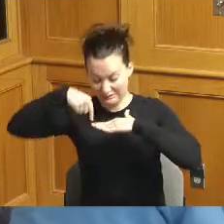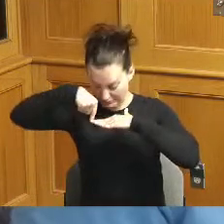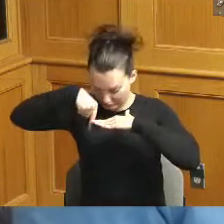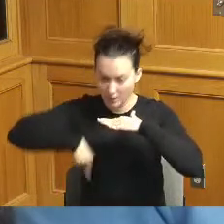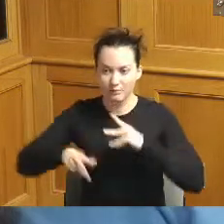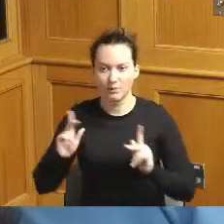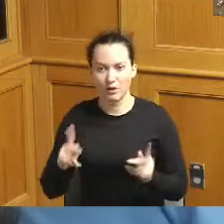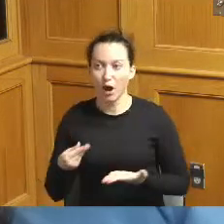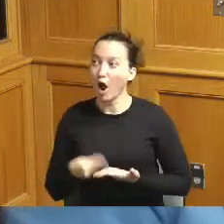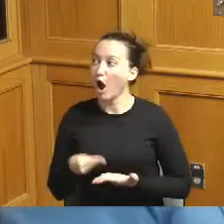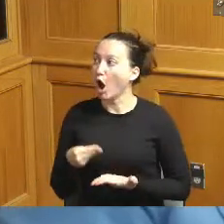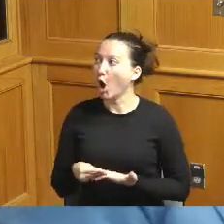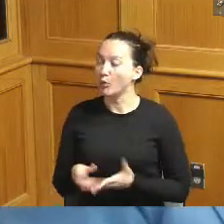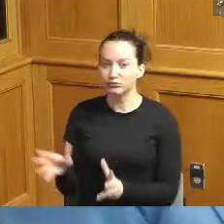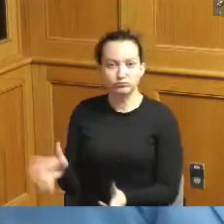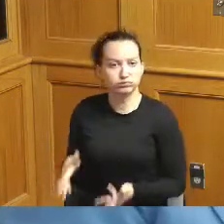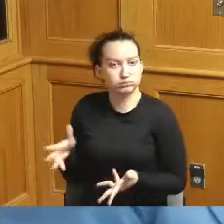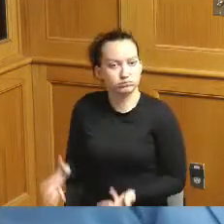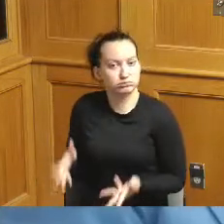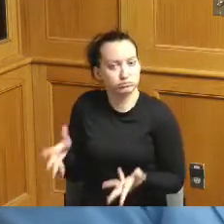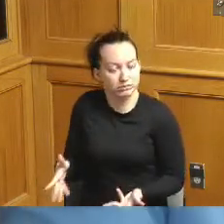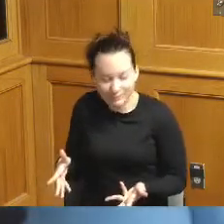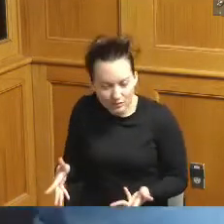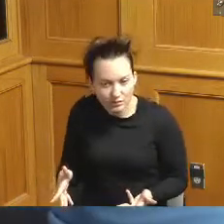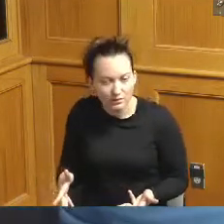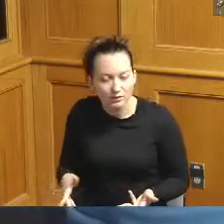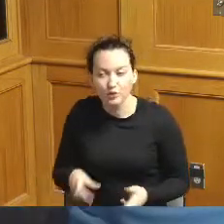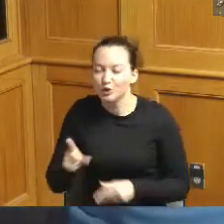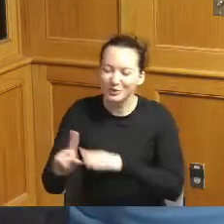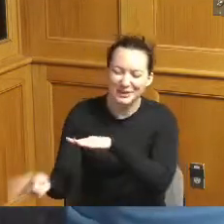where the money can just be sitting around now this didn't come you came in you just got here